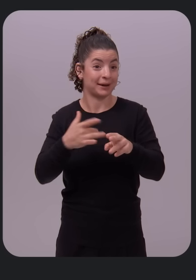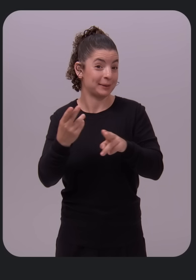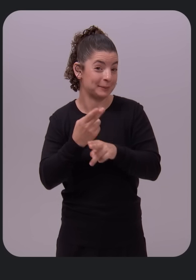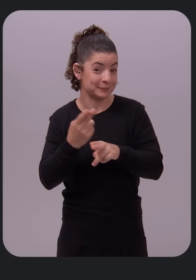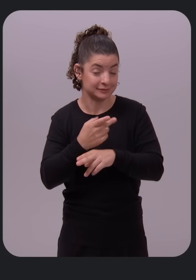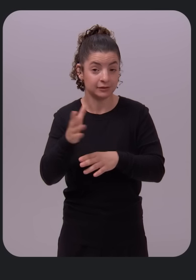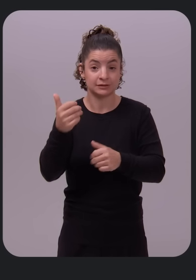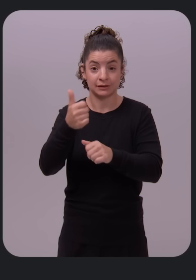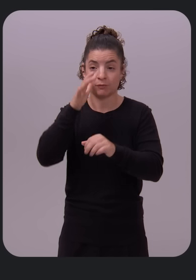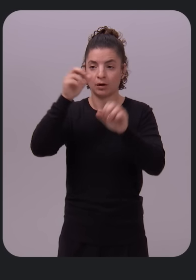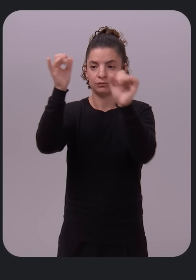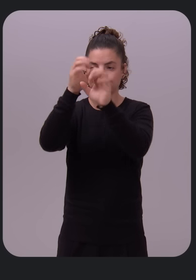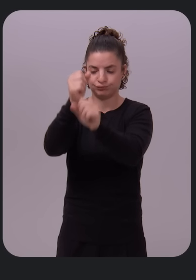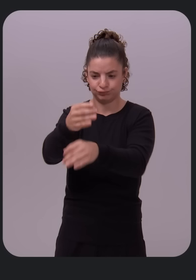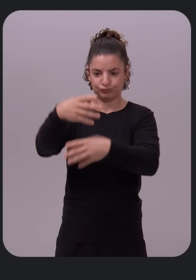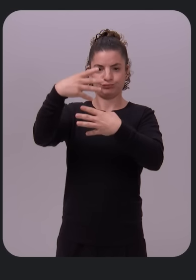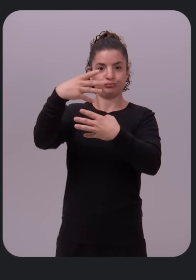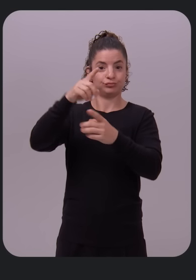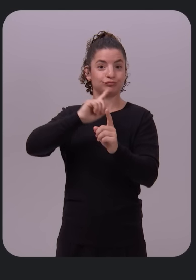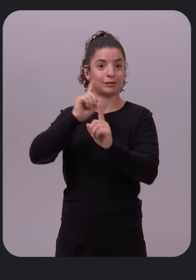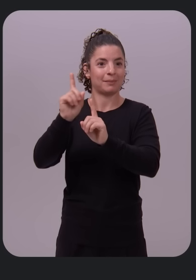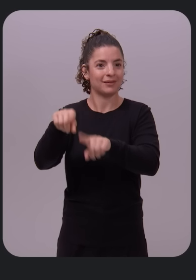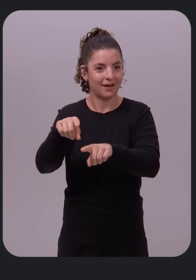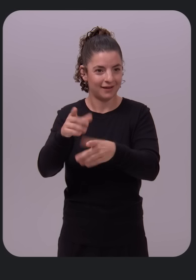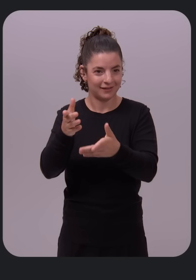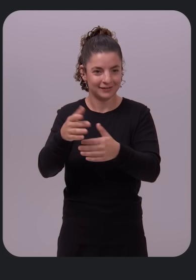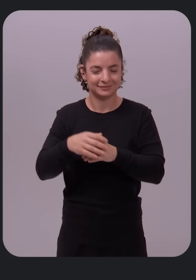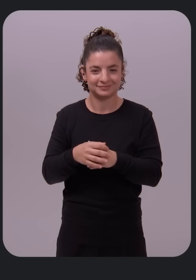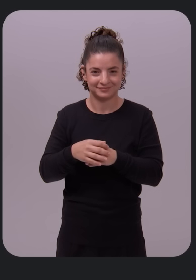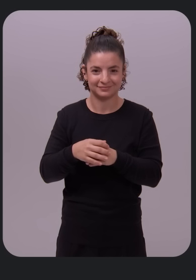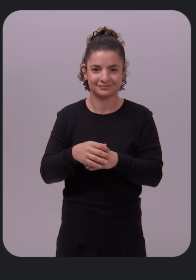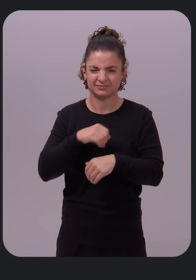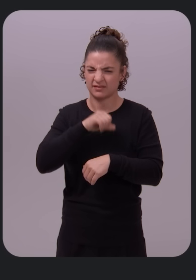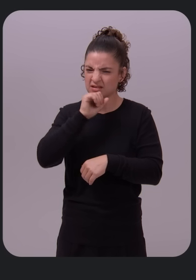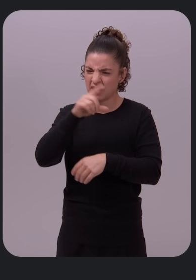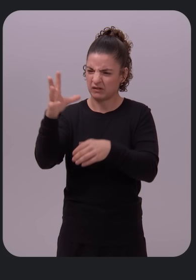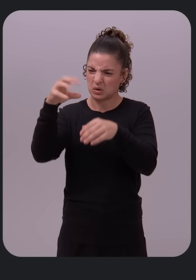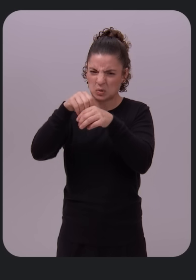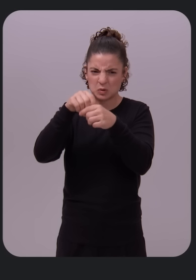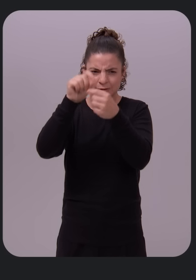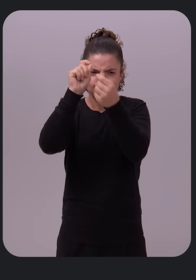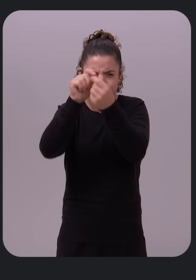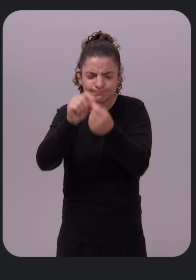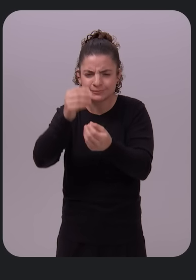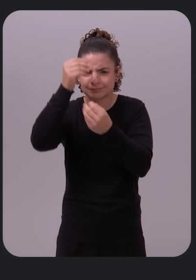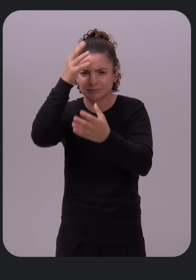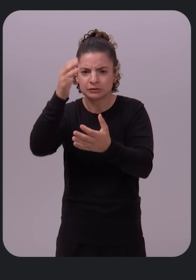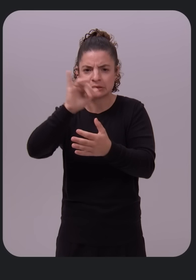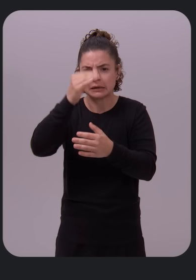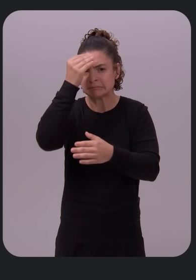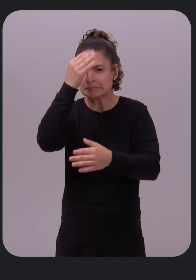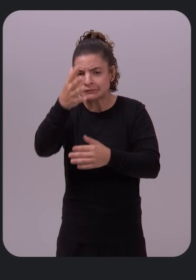And then, it automatically generates a reply. I love how it included details like keeping driving time under